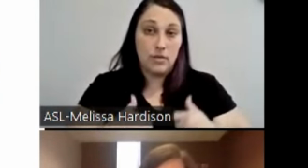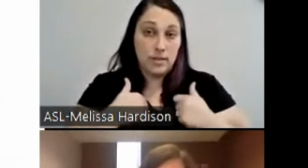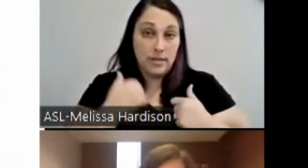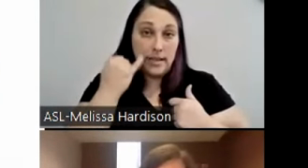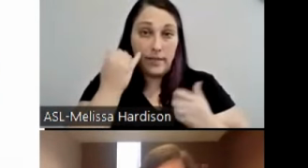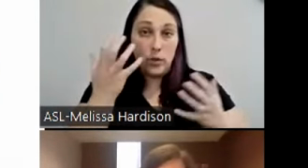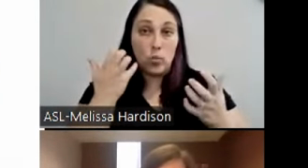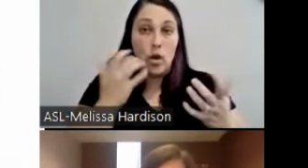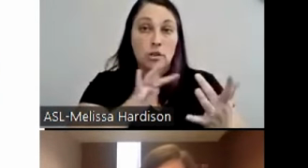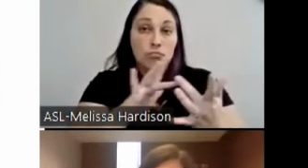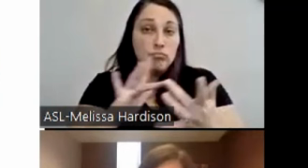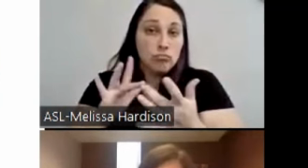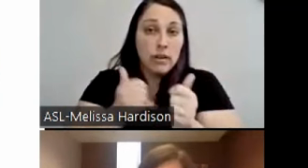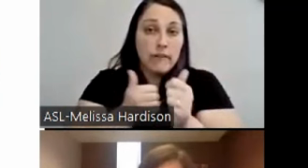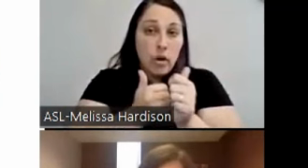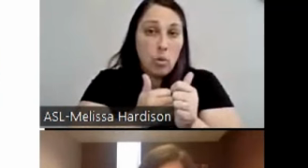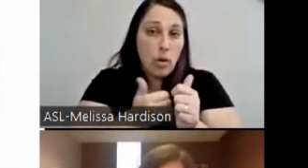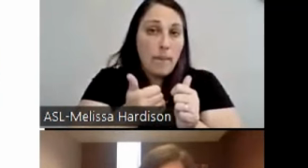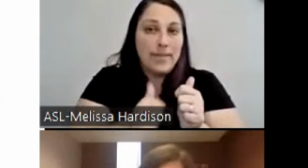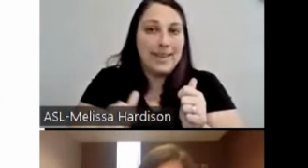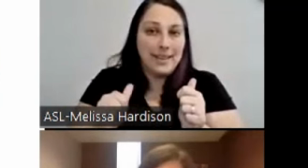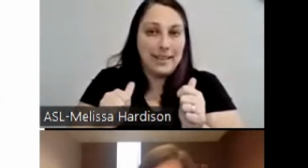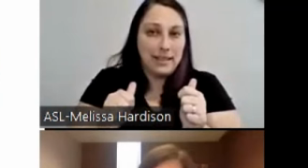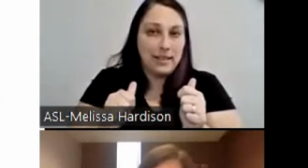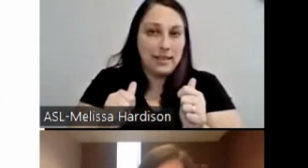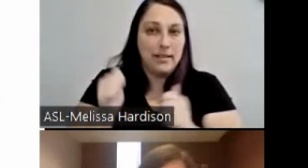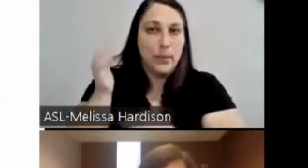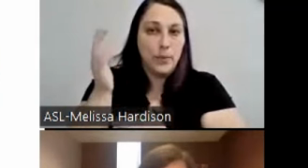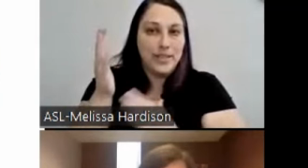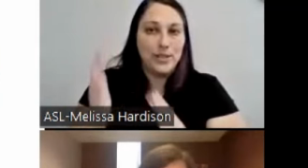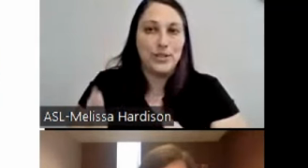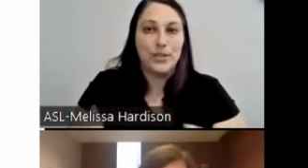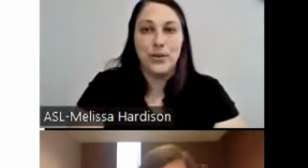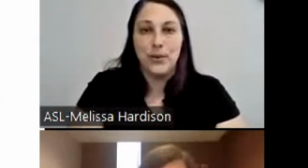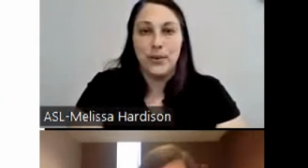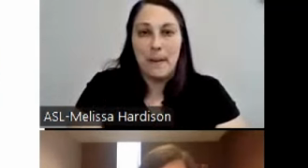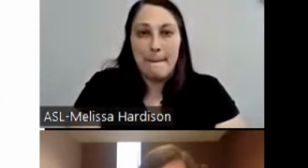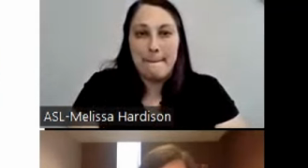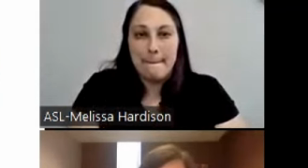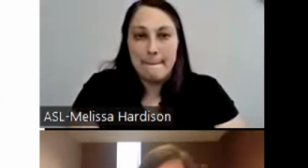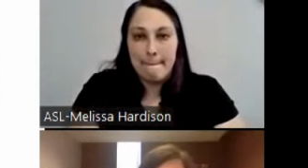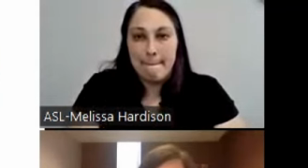We have Happy At-Home Consulting Services in central Iowa, and we